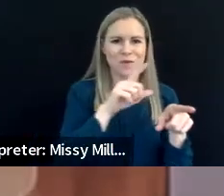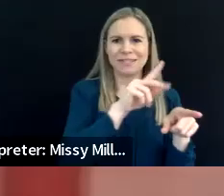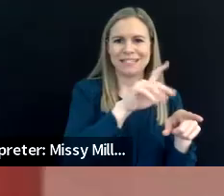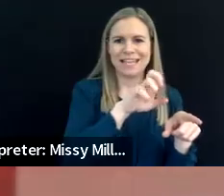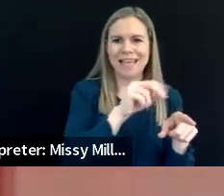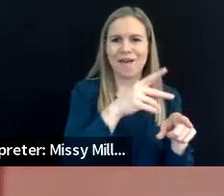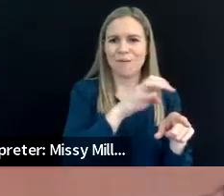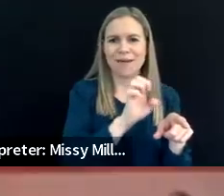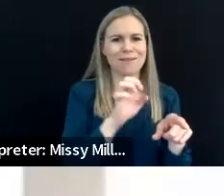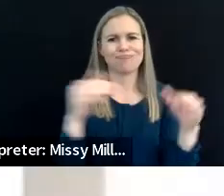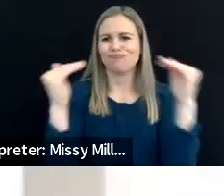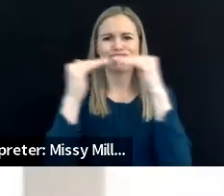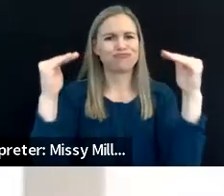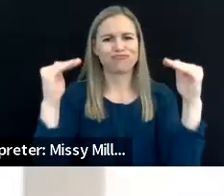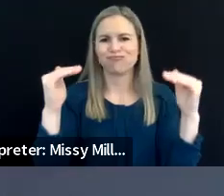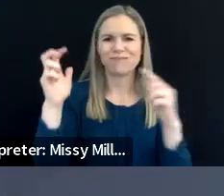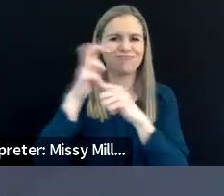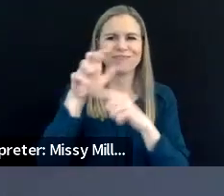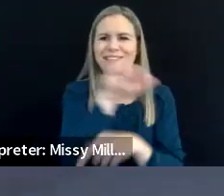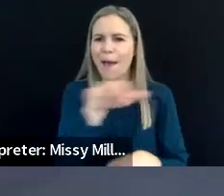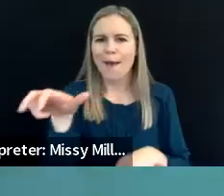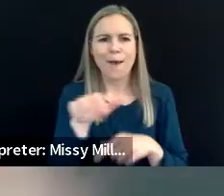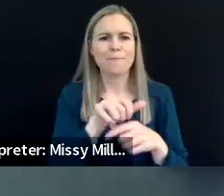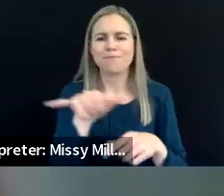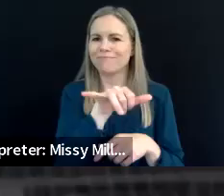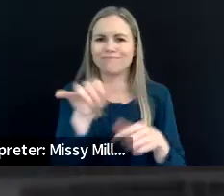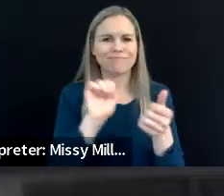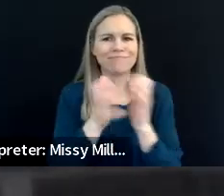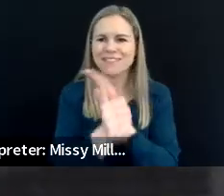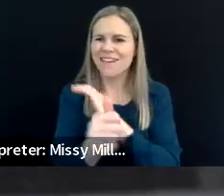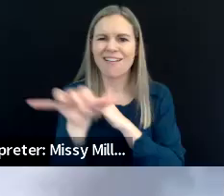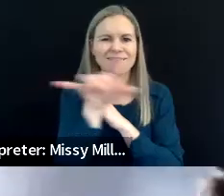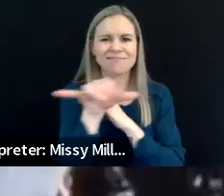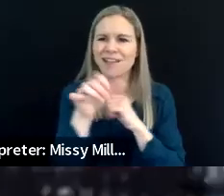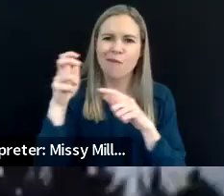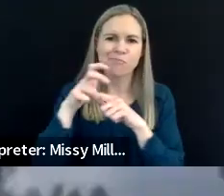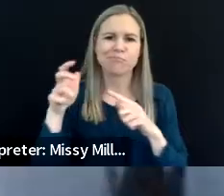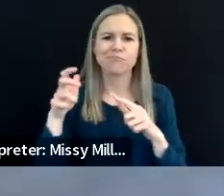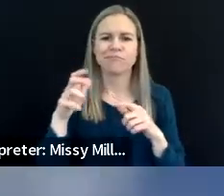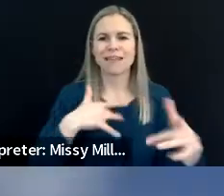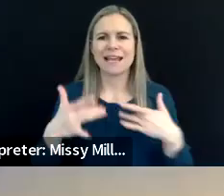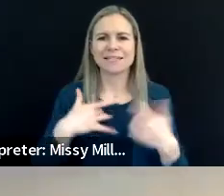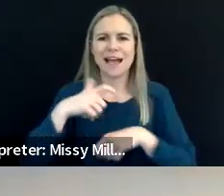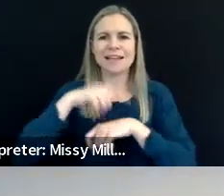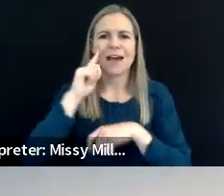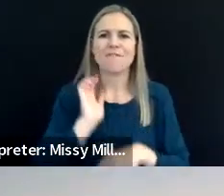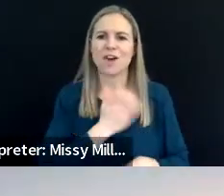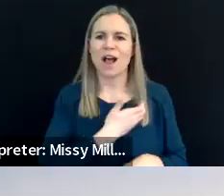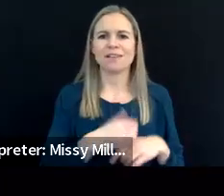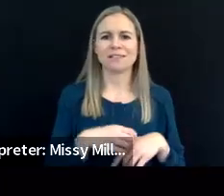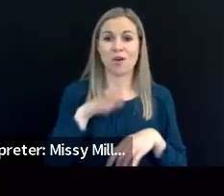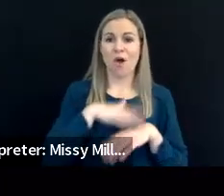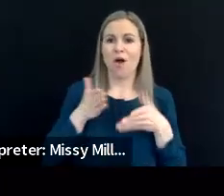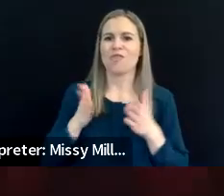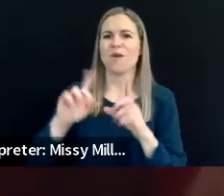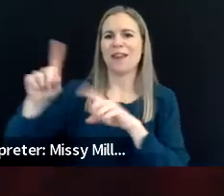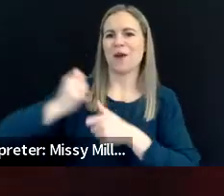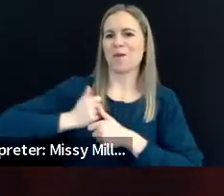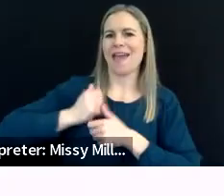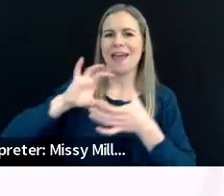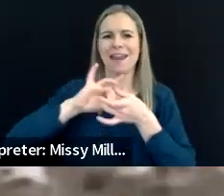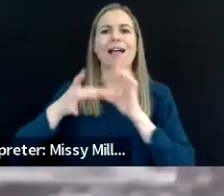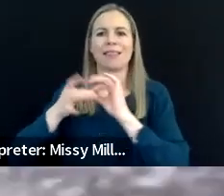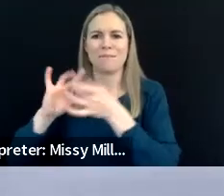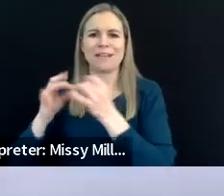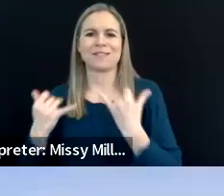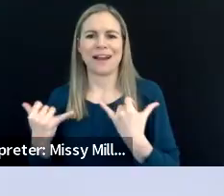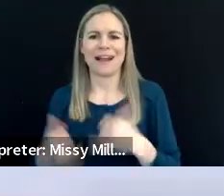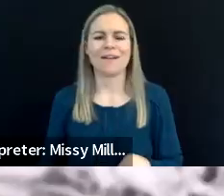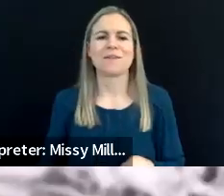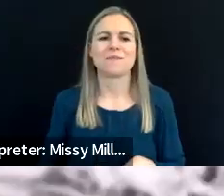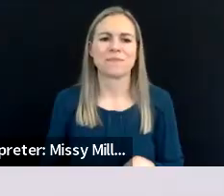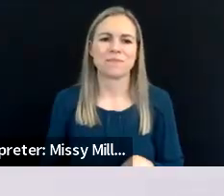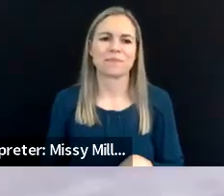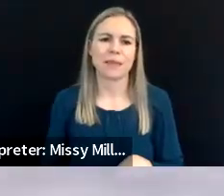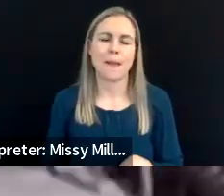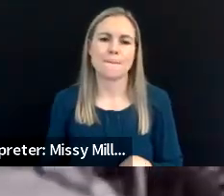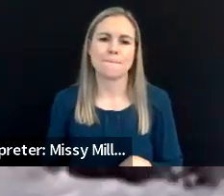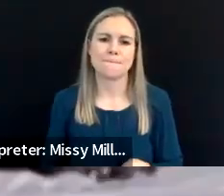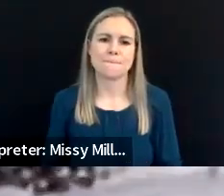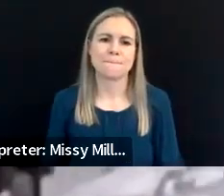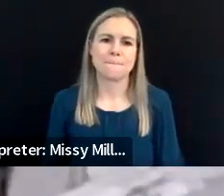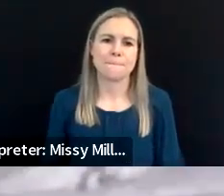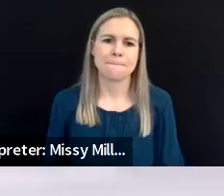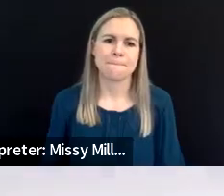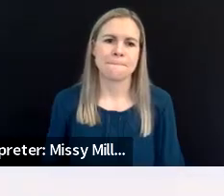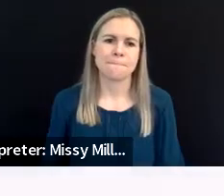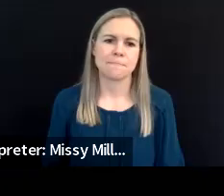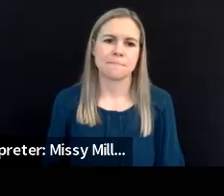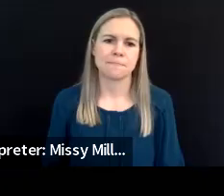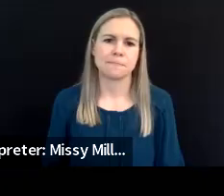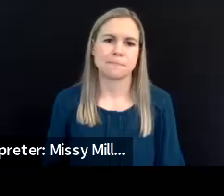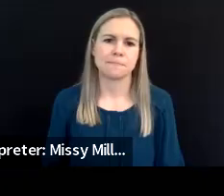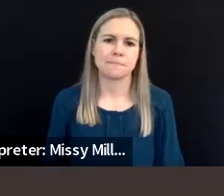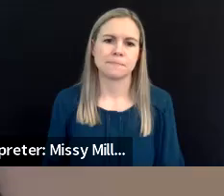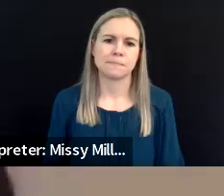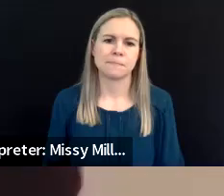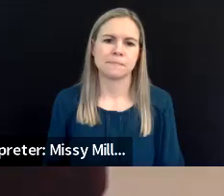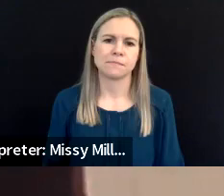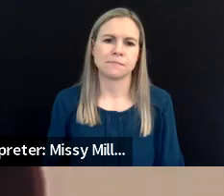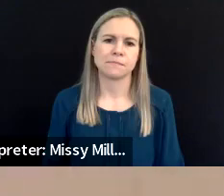Thanks for all your support.